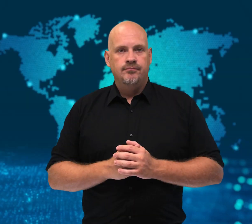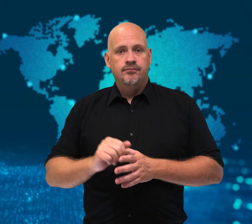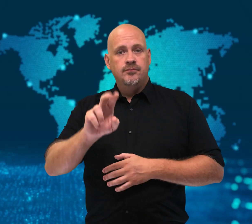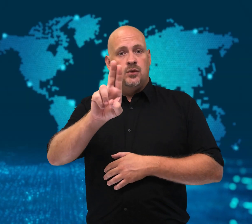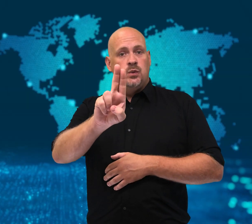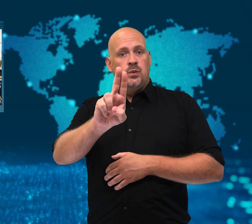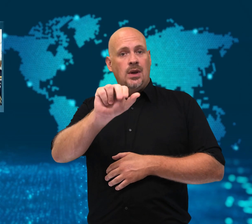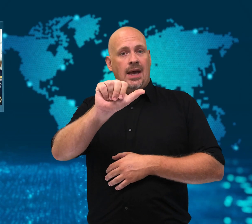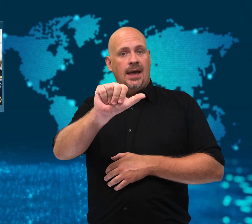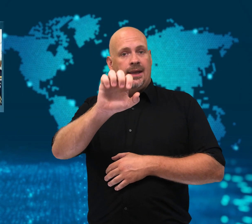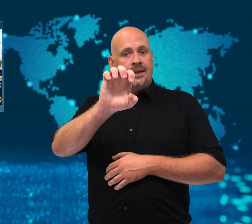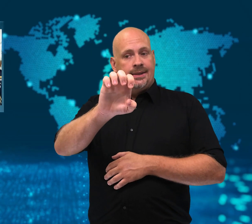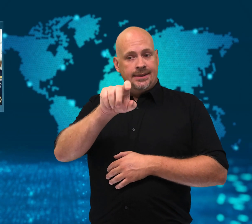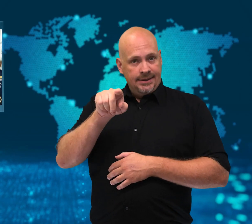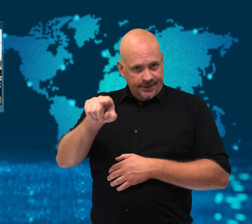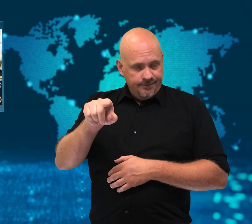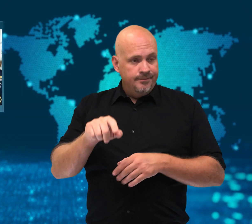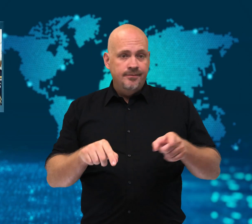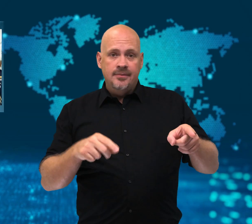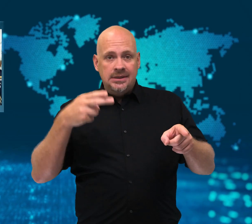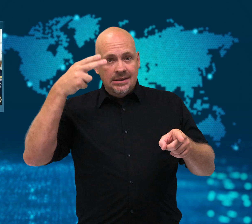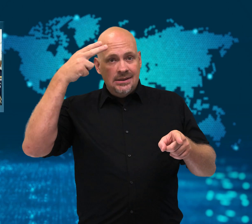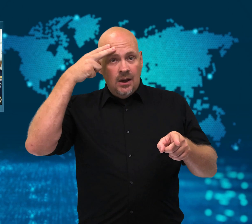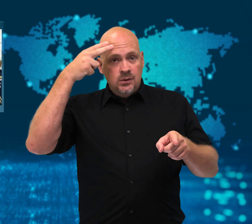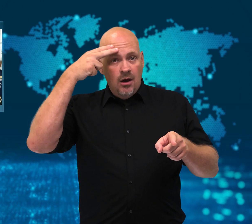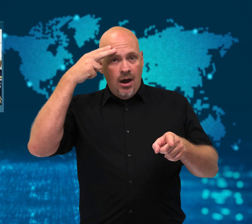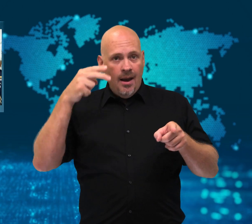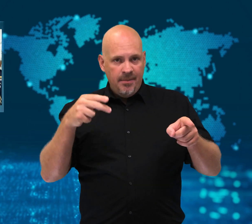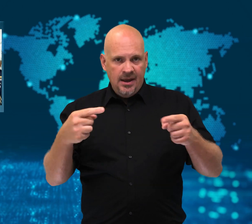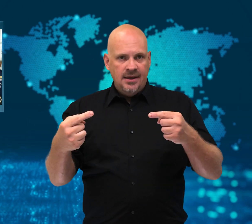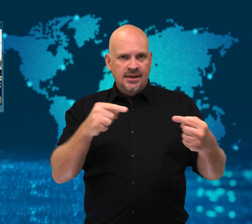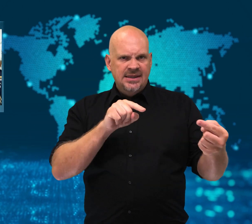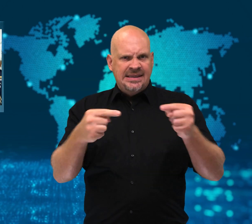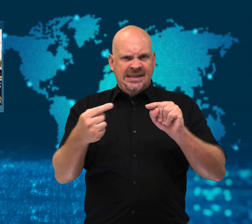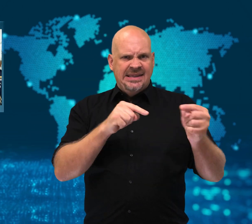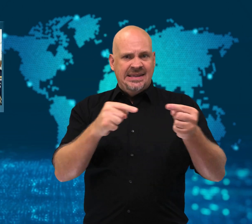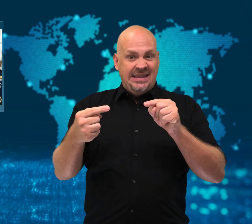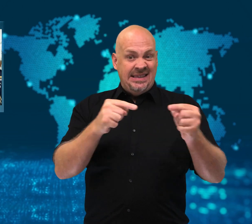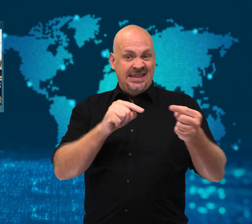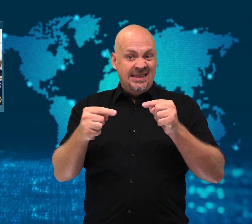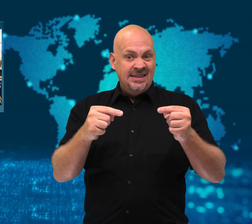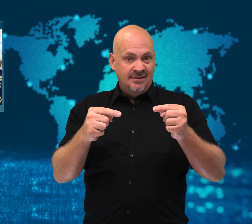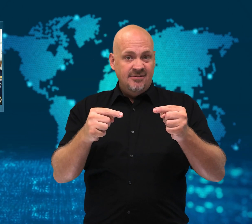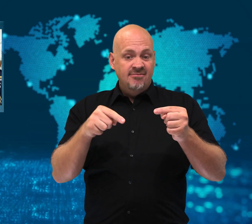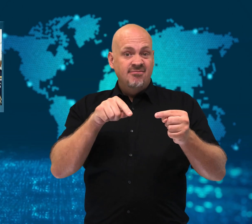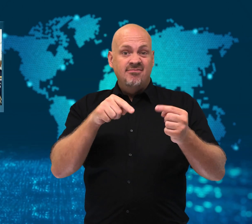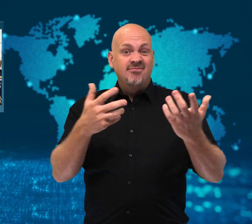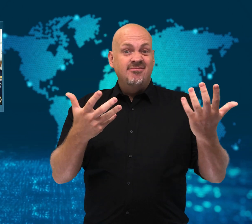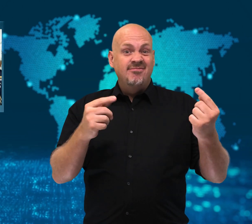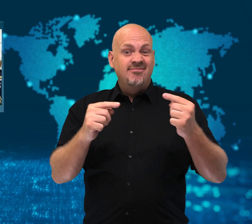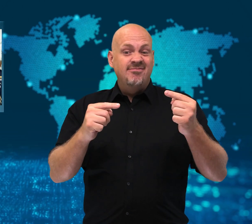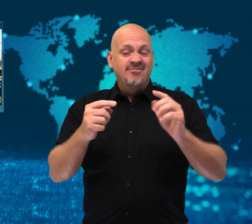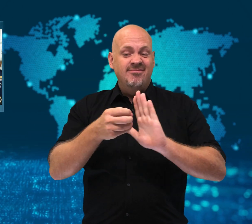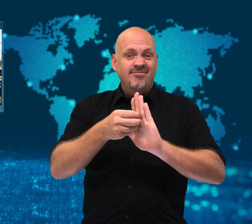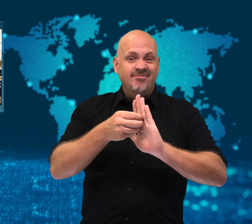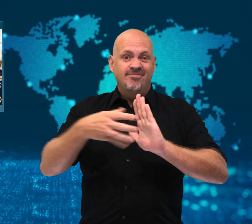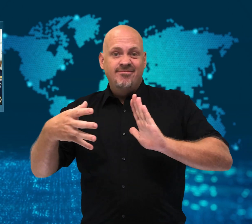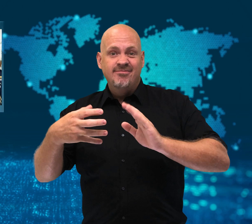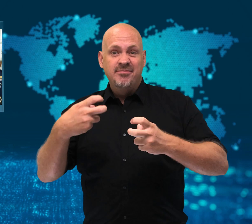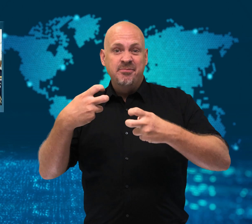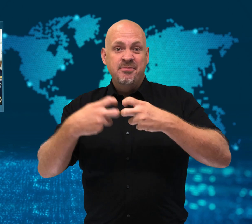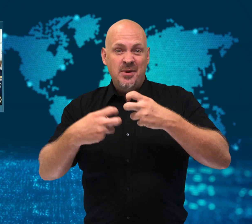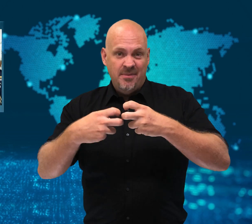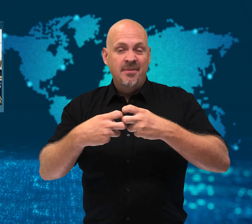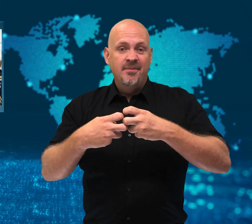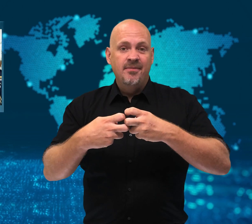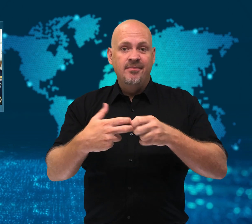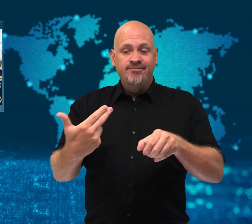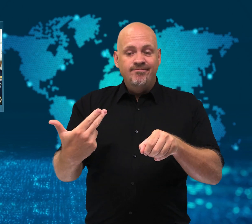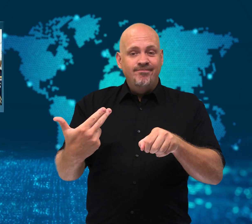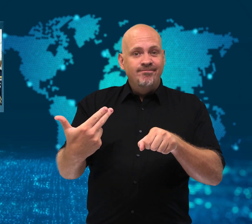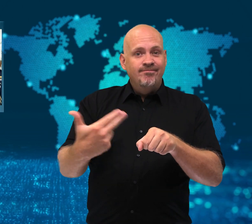[Gavin]: A rivalry between the United Arab Emirates (UAE) and